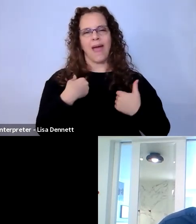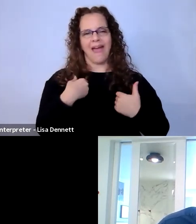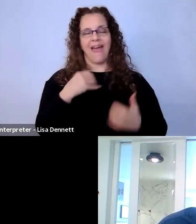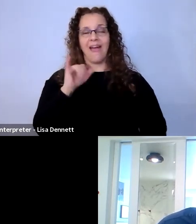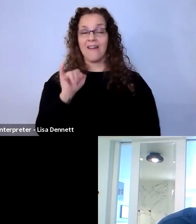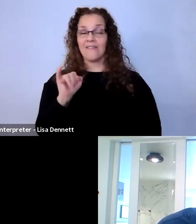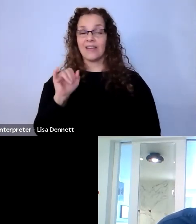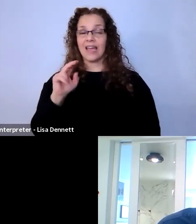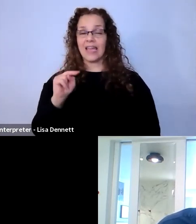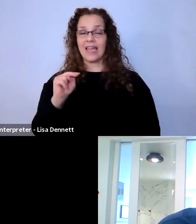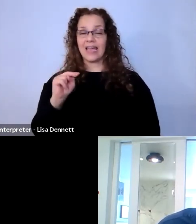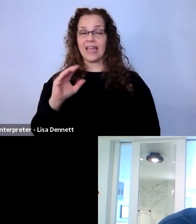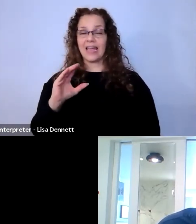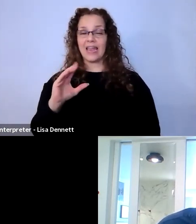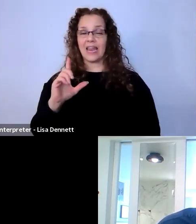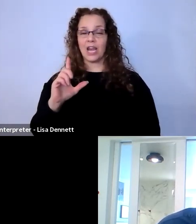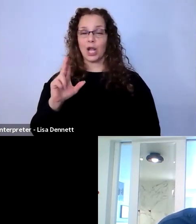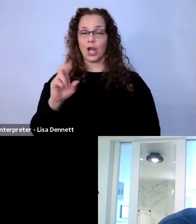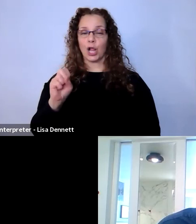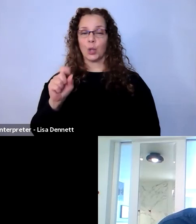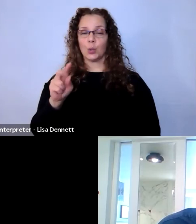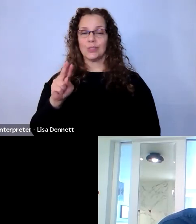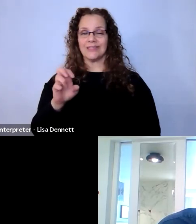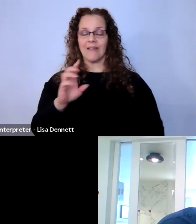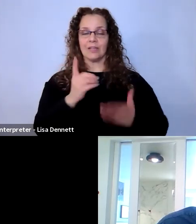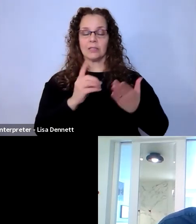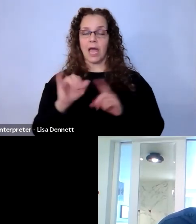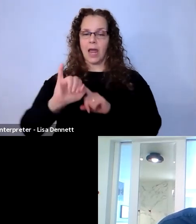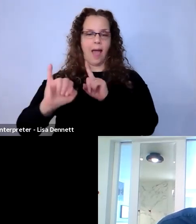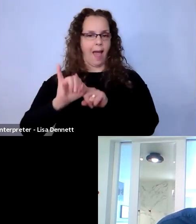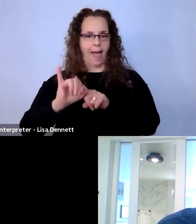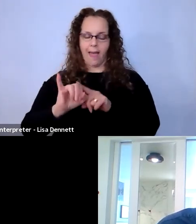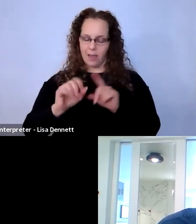But we all know that under under that director, rightly, there should